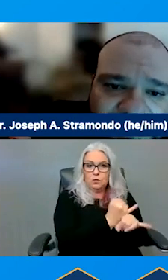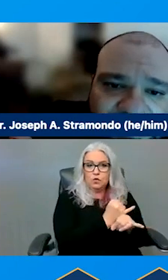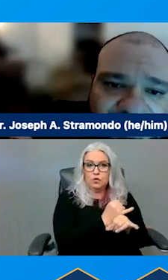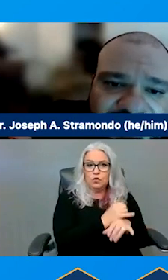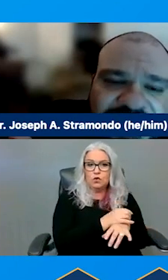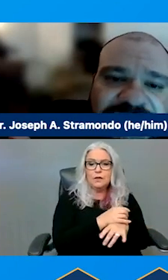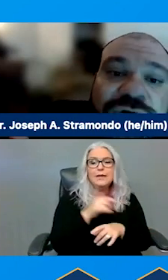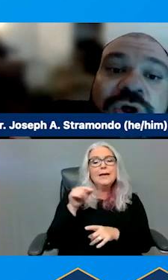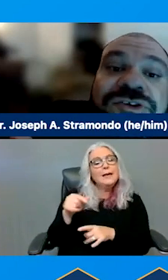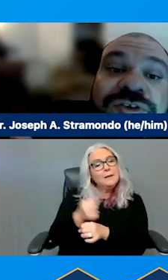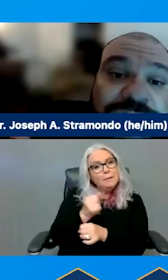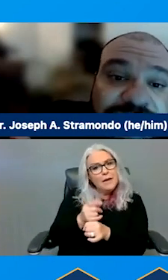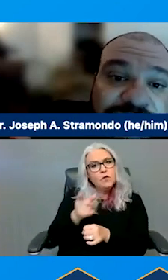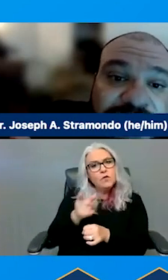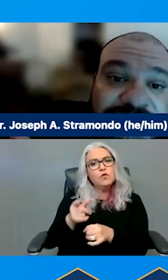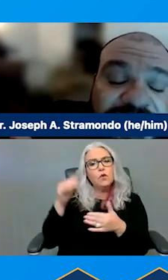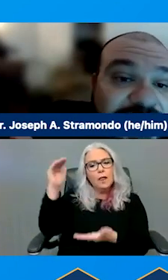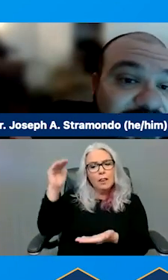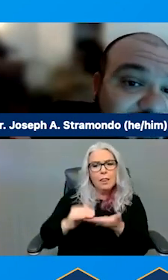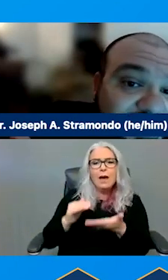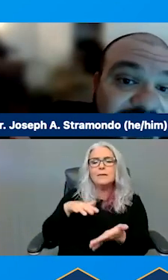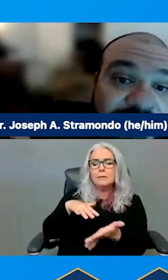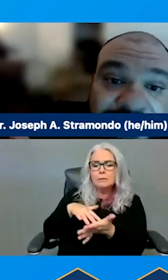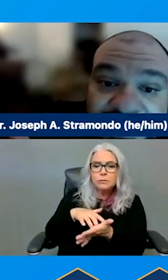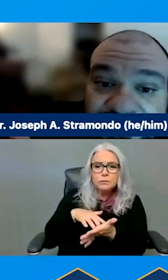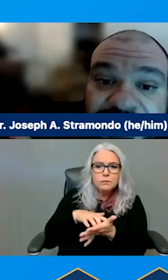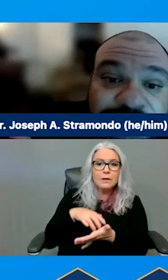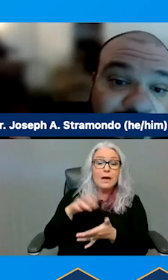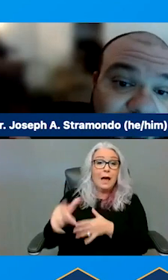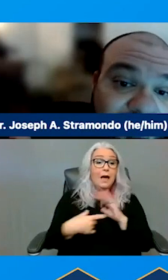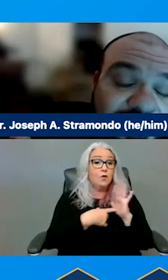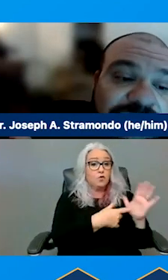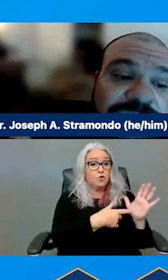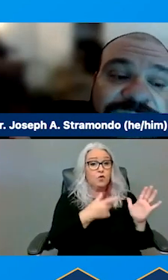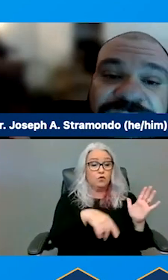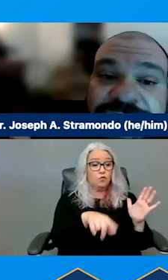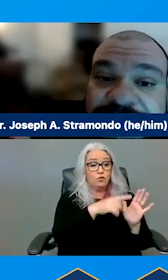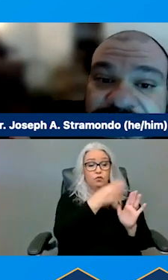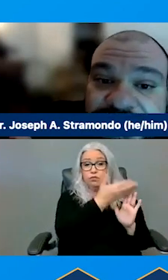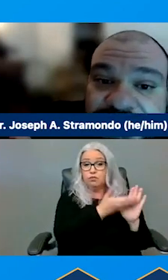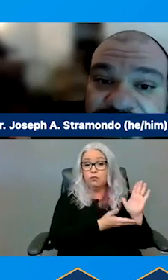institutionalized. And it makes you less vulnerable in all sorts of ways. I highlighted how it